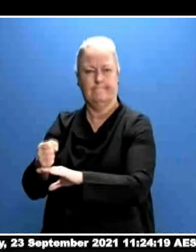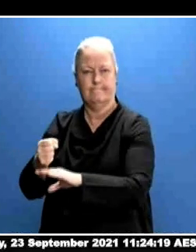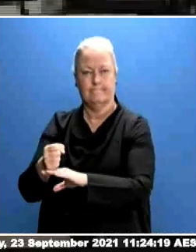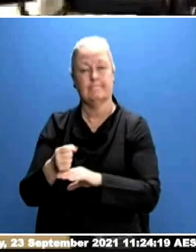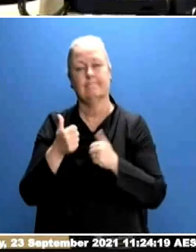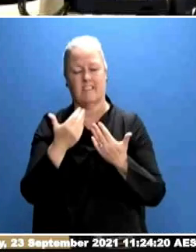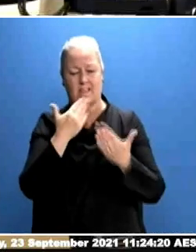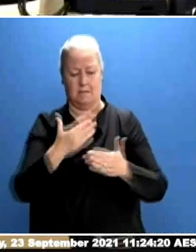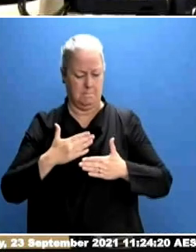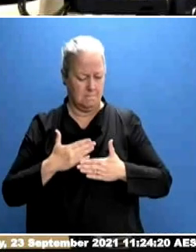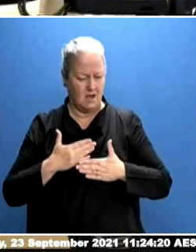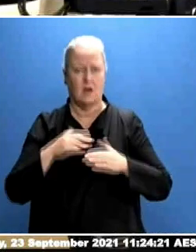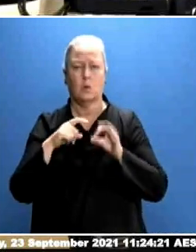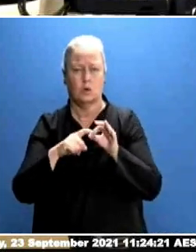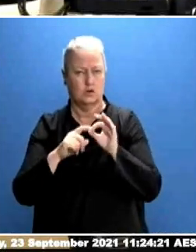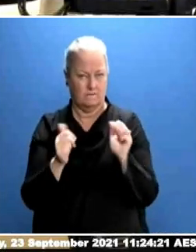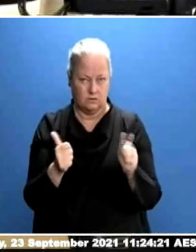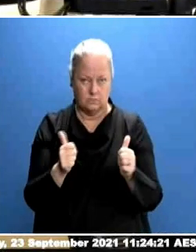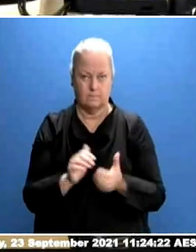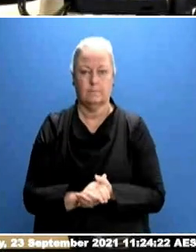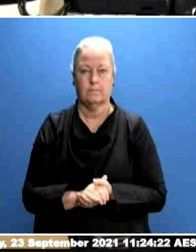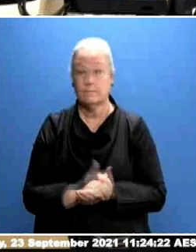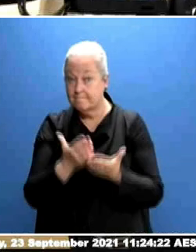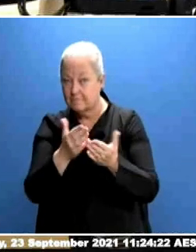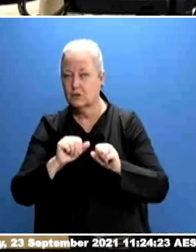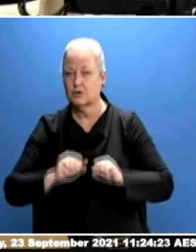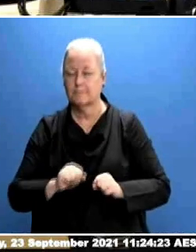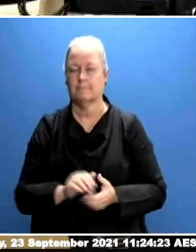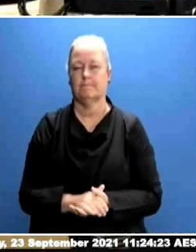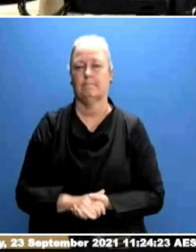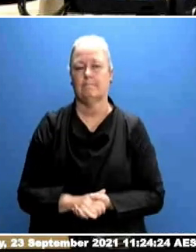Those are the questions that I have, Chair. Thank you.